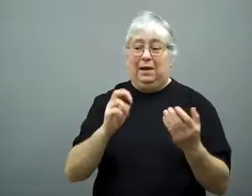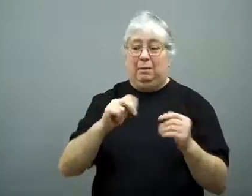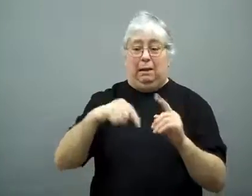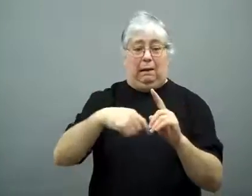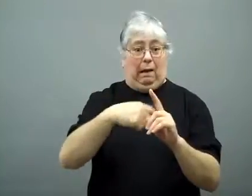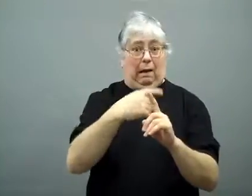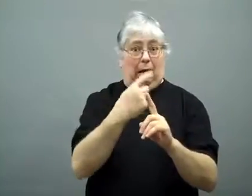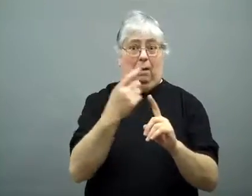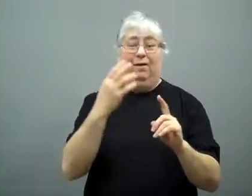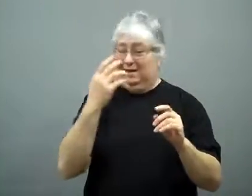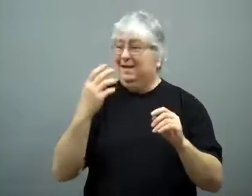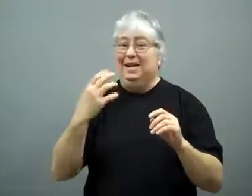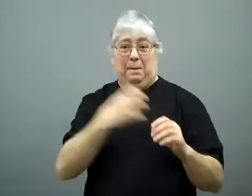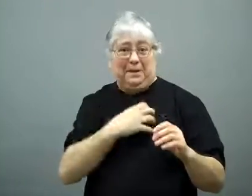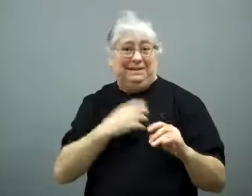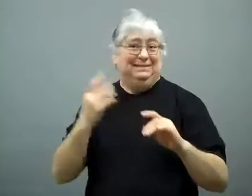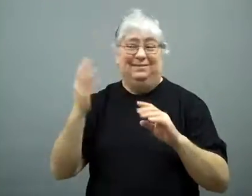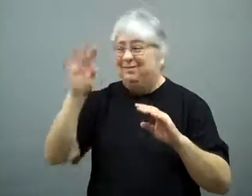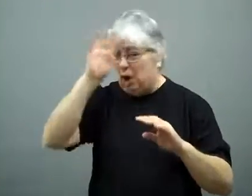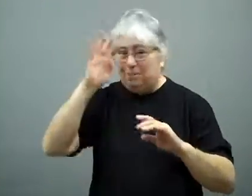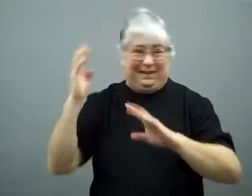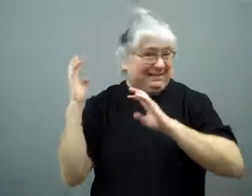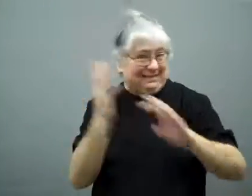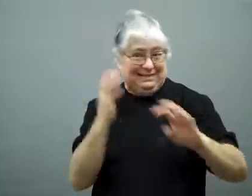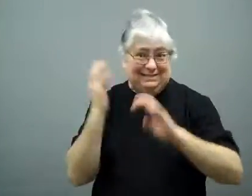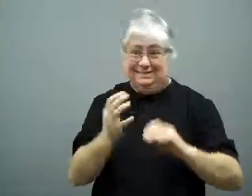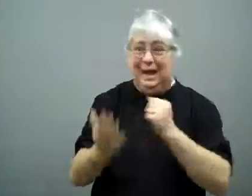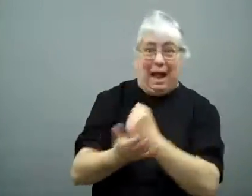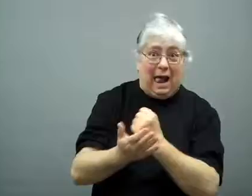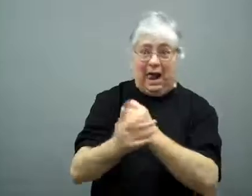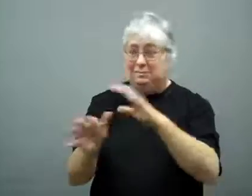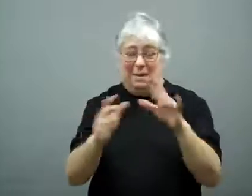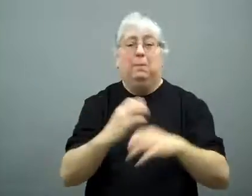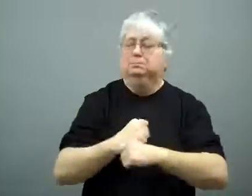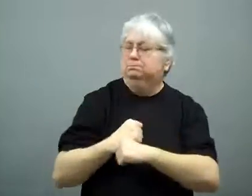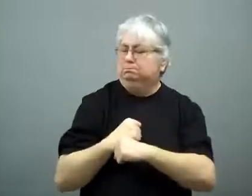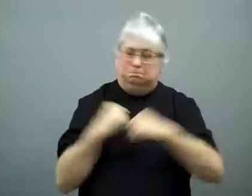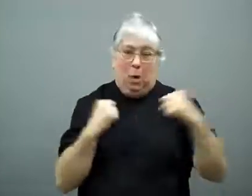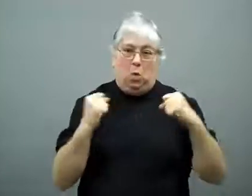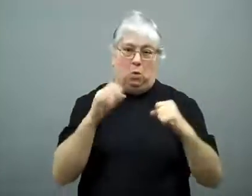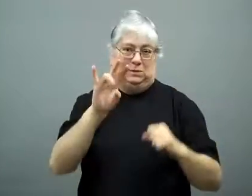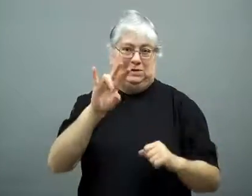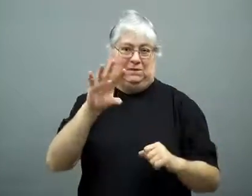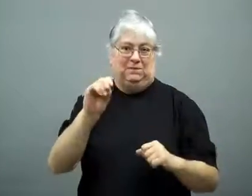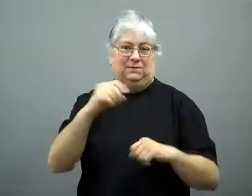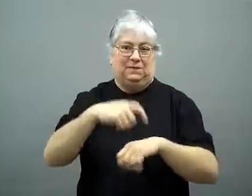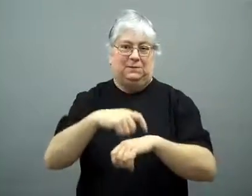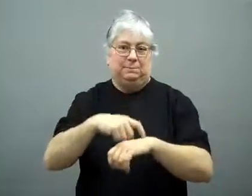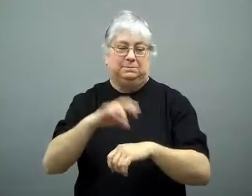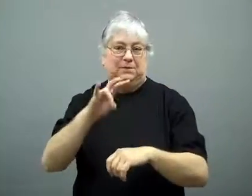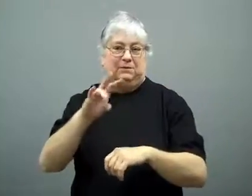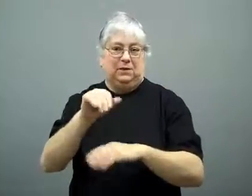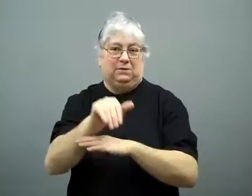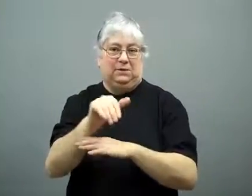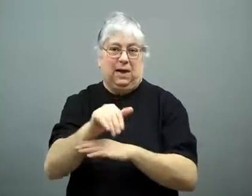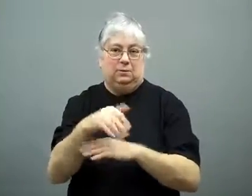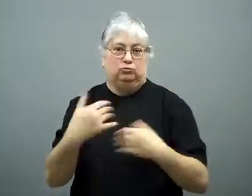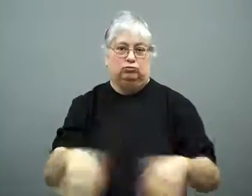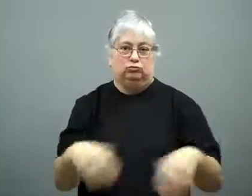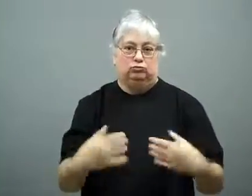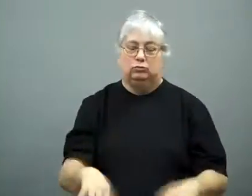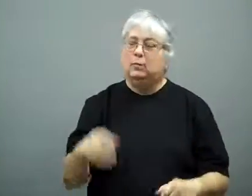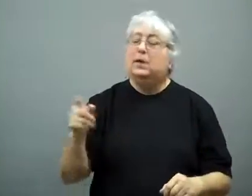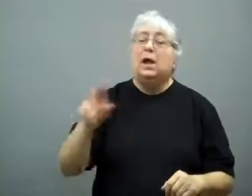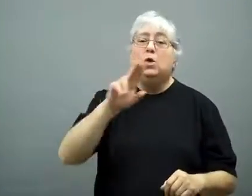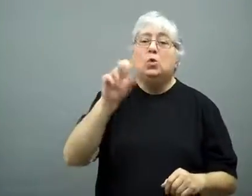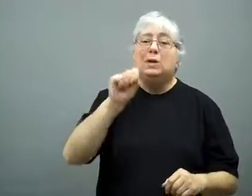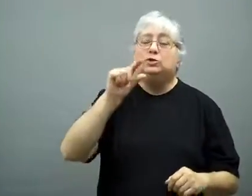police and firemen rushed to help as time went by.